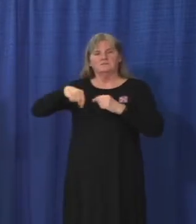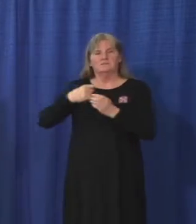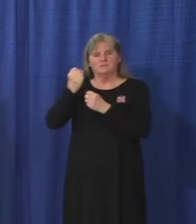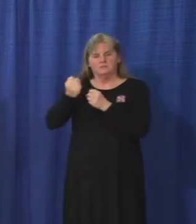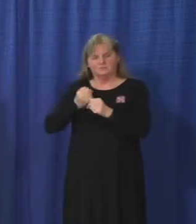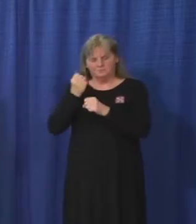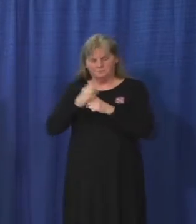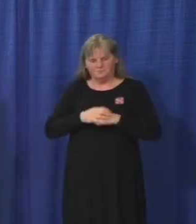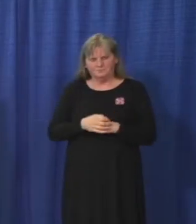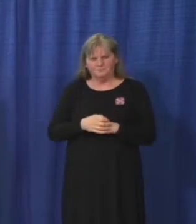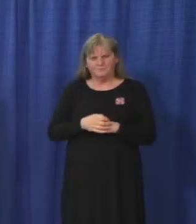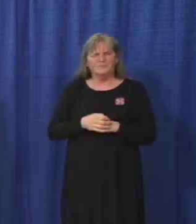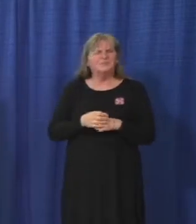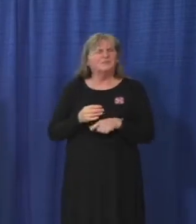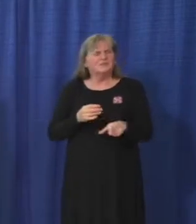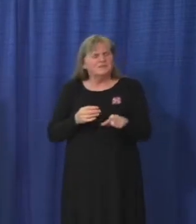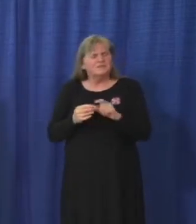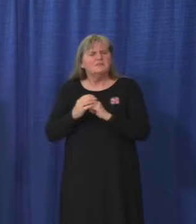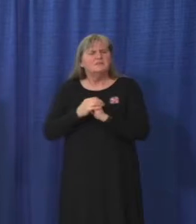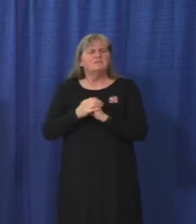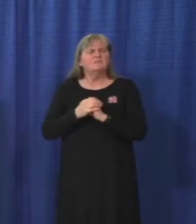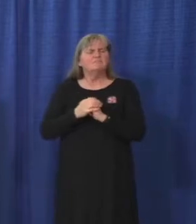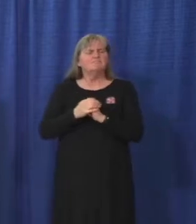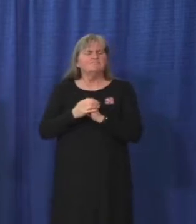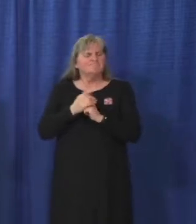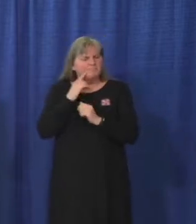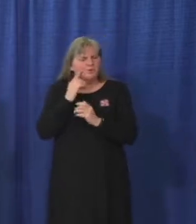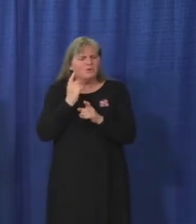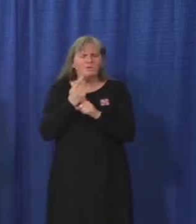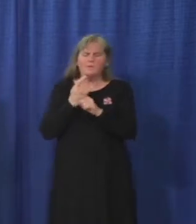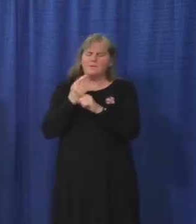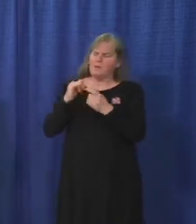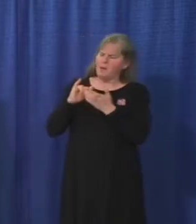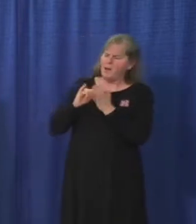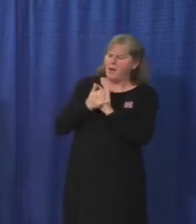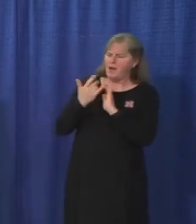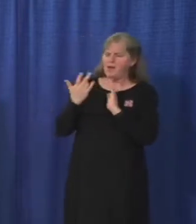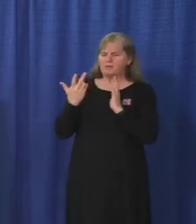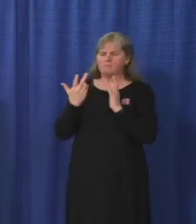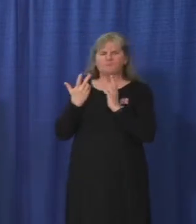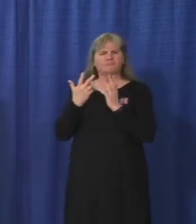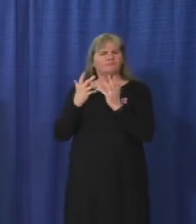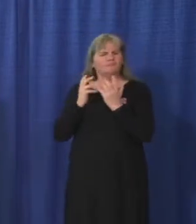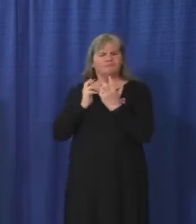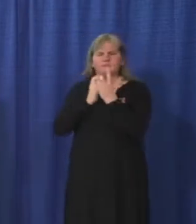delivered and thoughtful efforts to address unique sectors of our economy. Today I'm pleased to announce